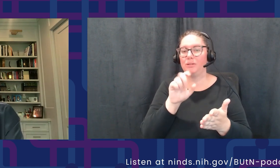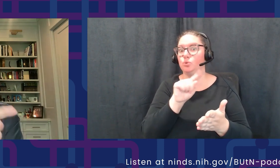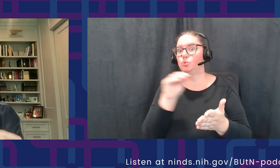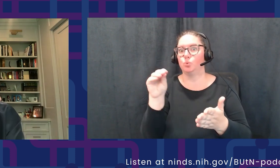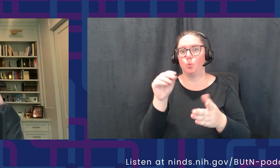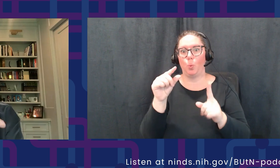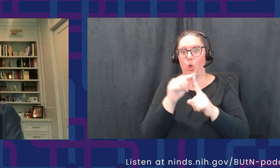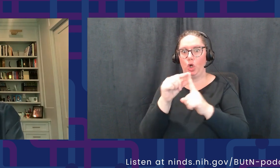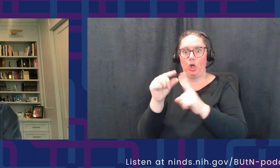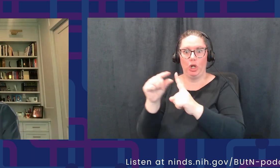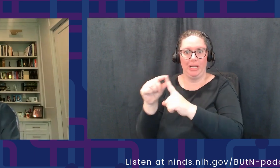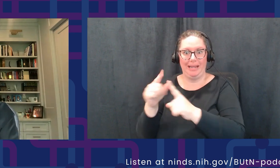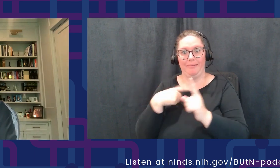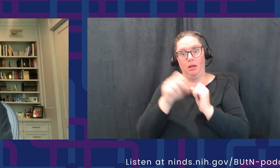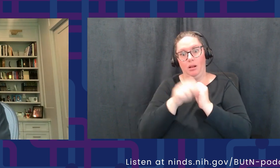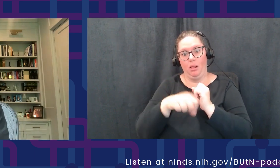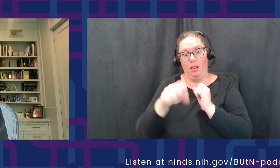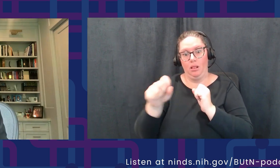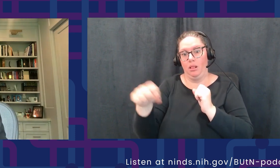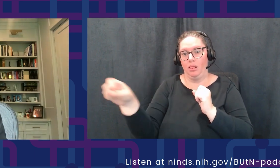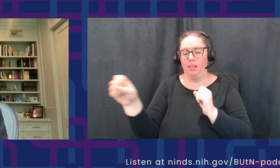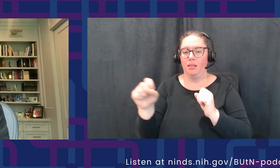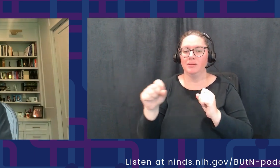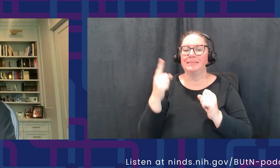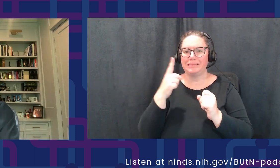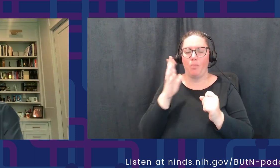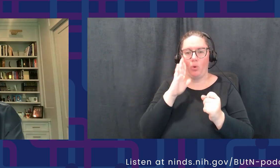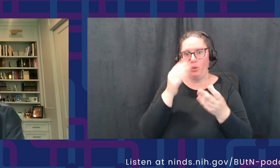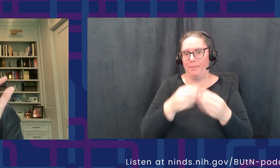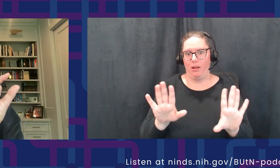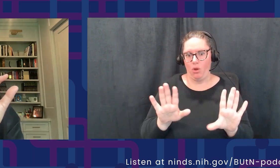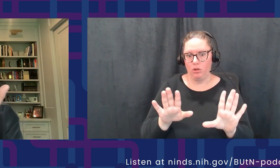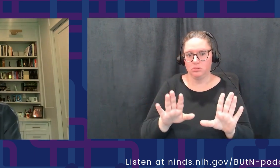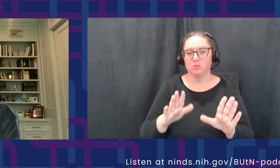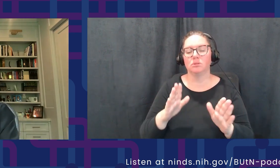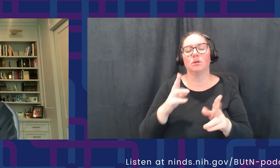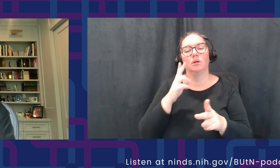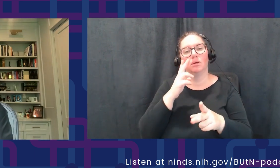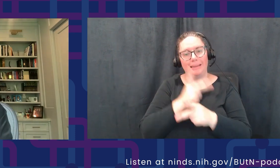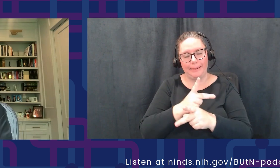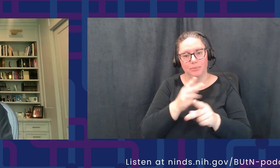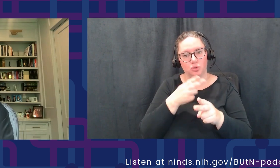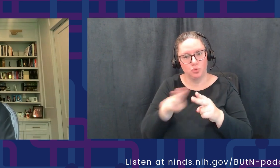When you're too wordy and going on and on and on and on, someone will be lost. Make them shorter sentences.